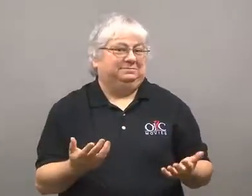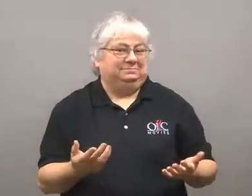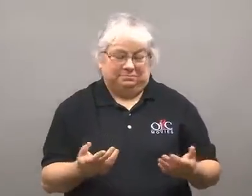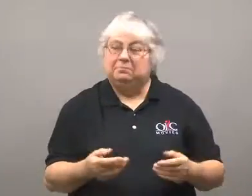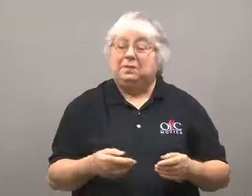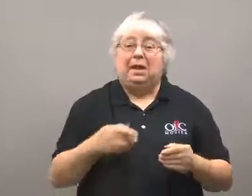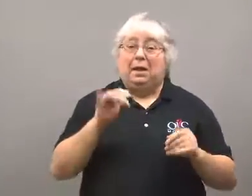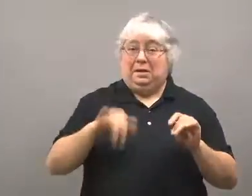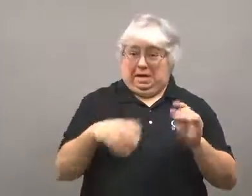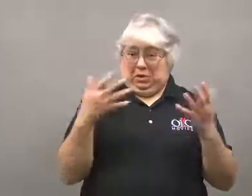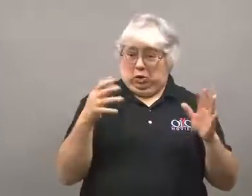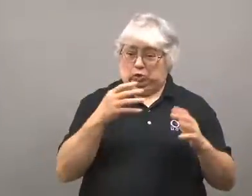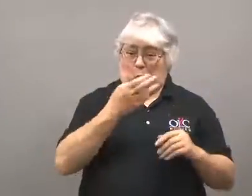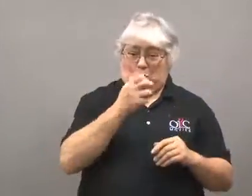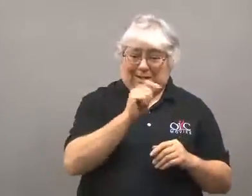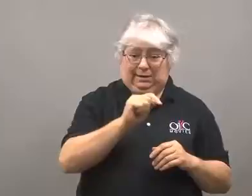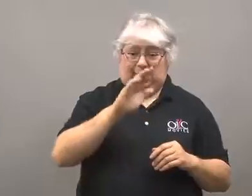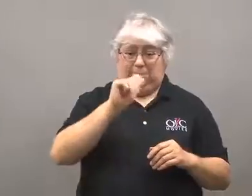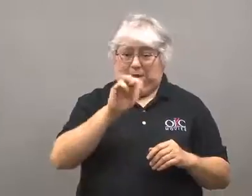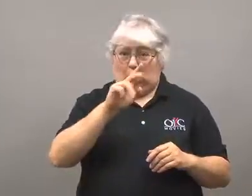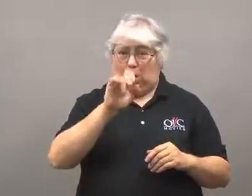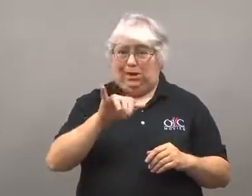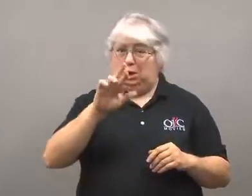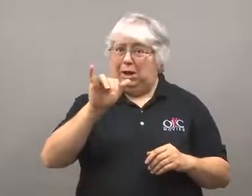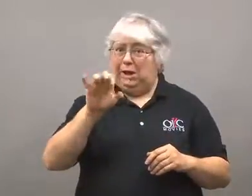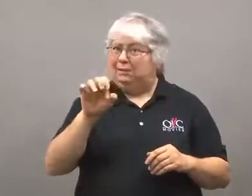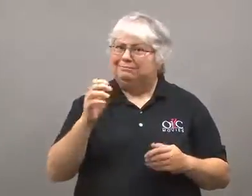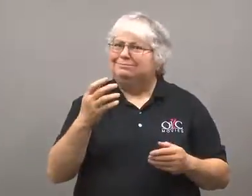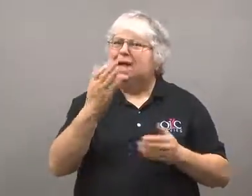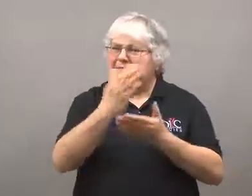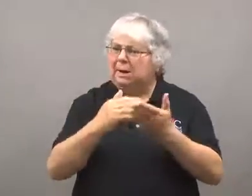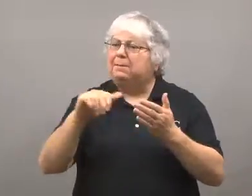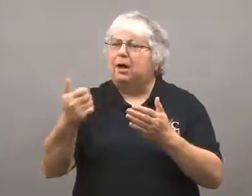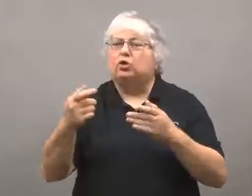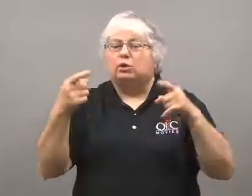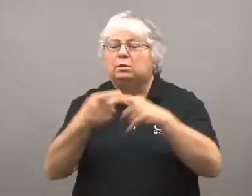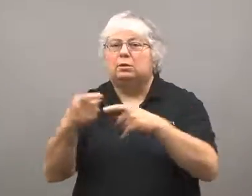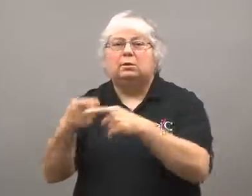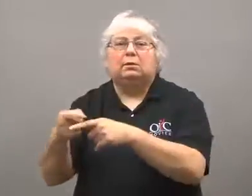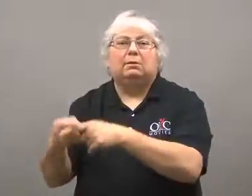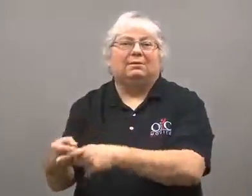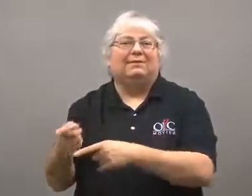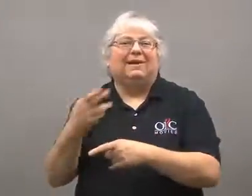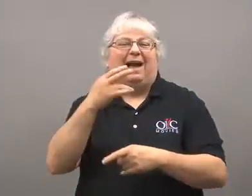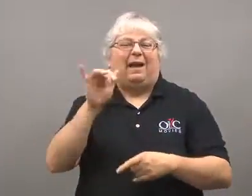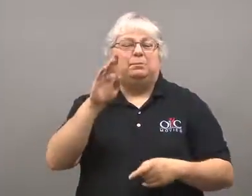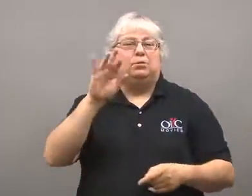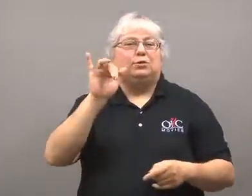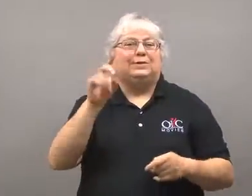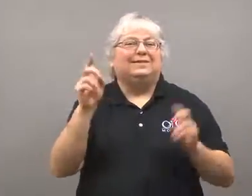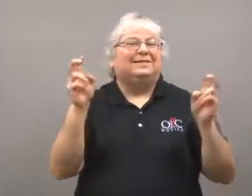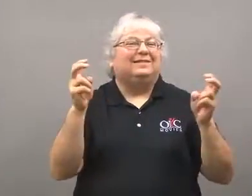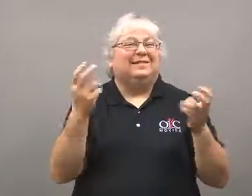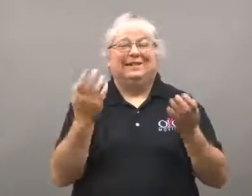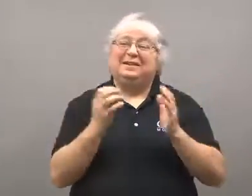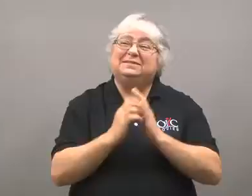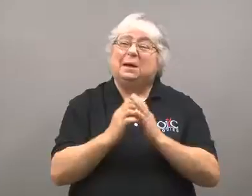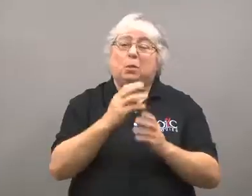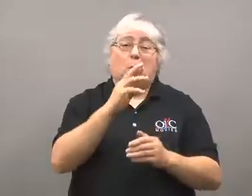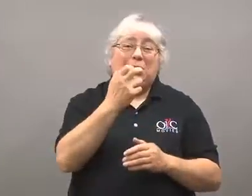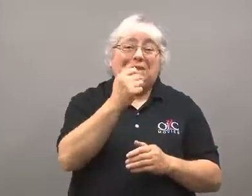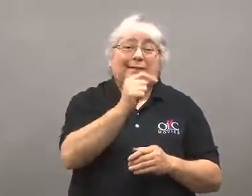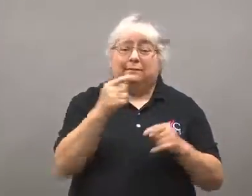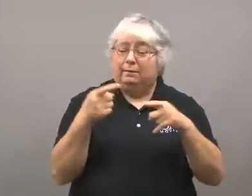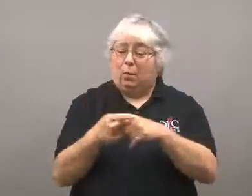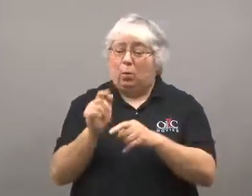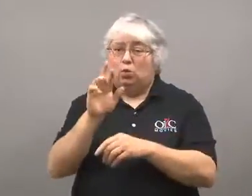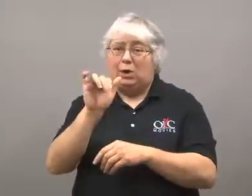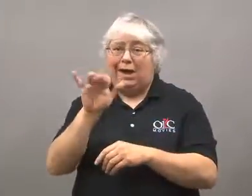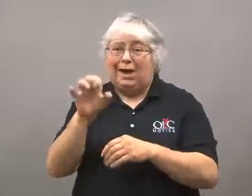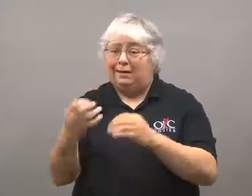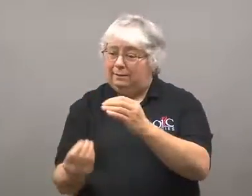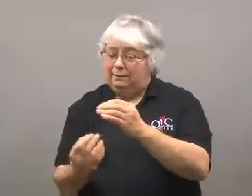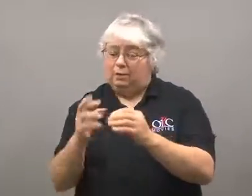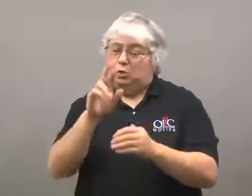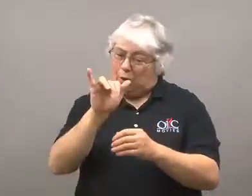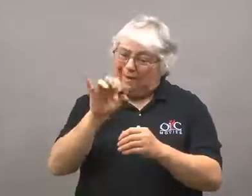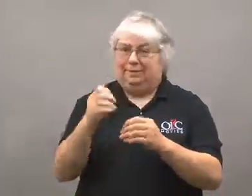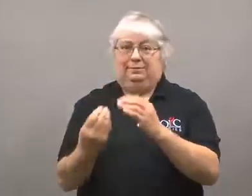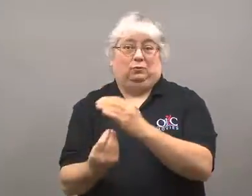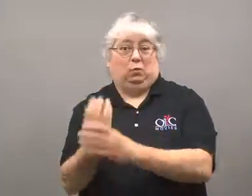In addition to wheat, barley and rye, it's present in hybrid grains.